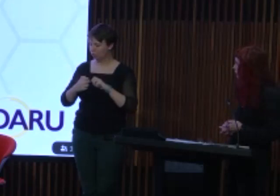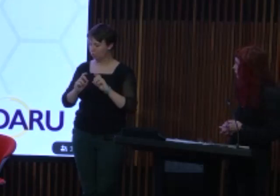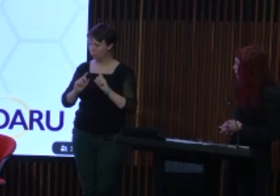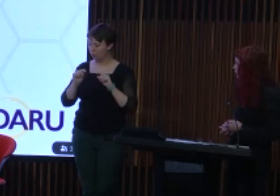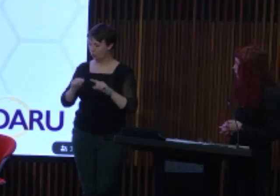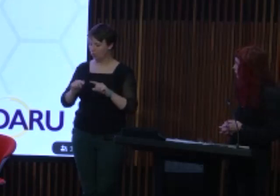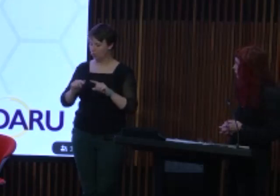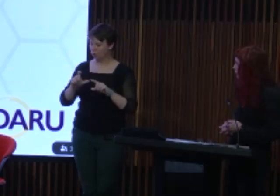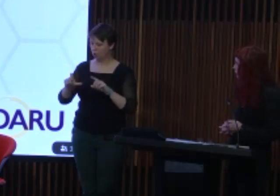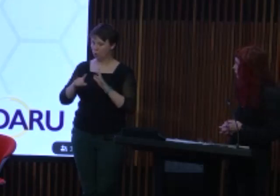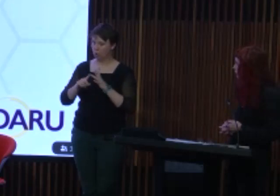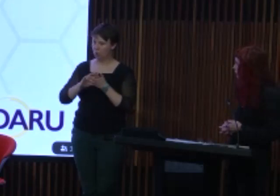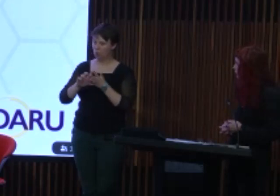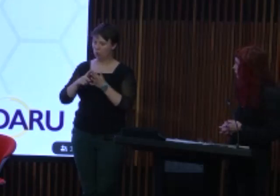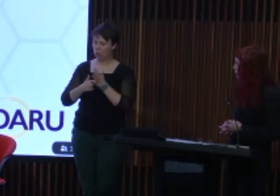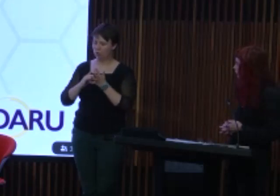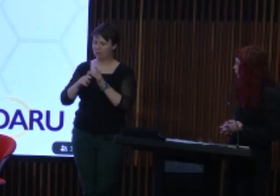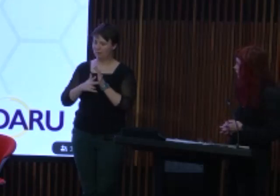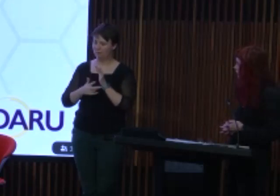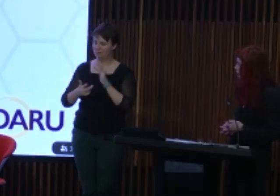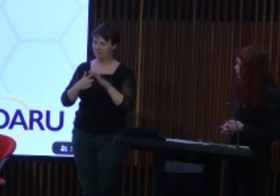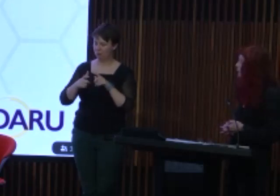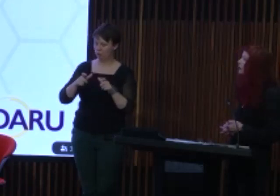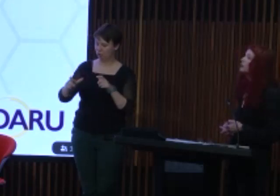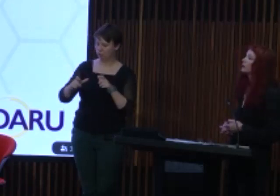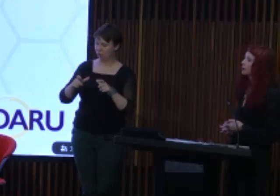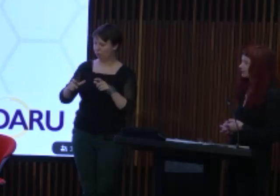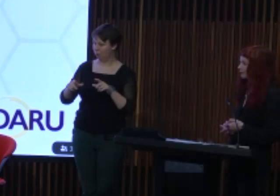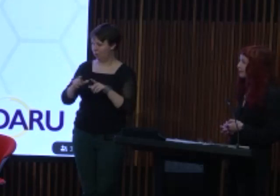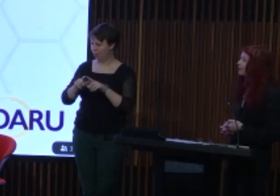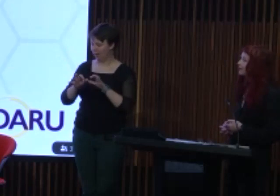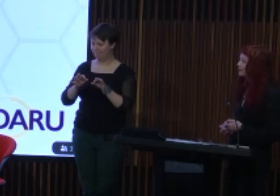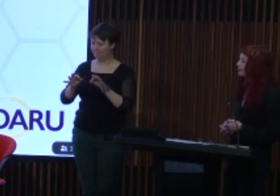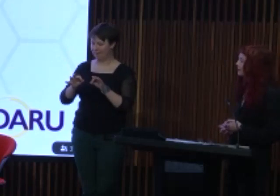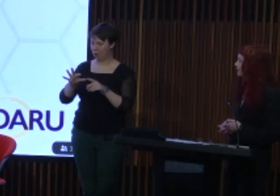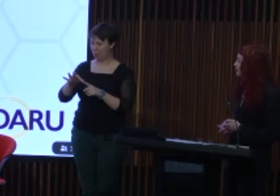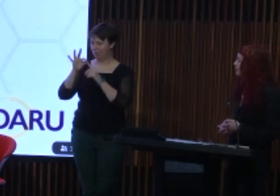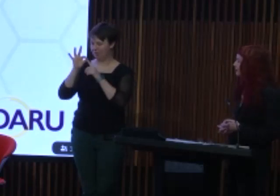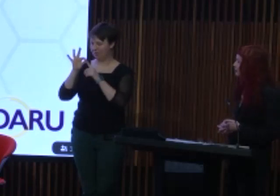control, particularly when it comes to plan nominees, who has oversight of the plan